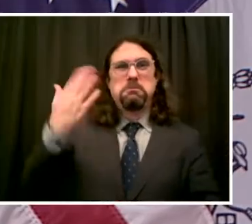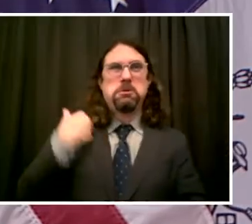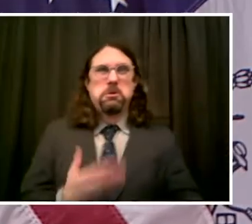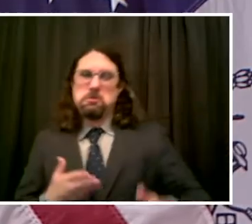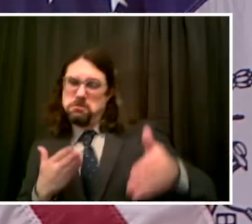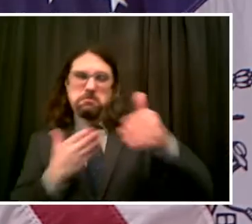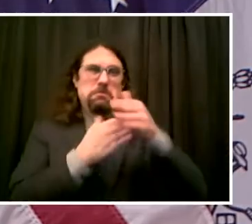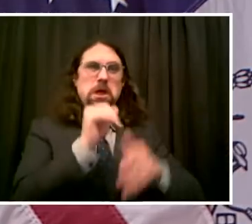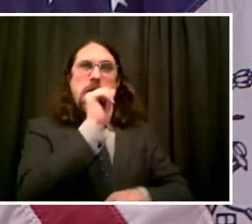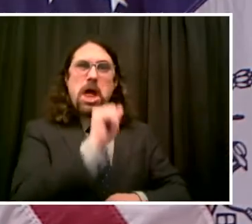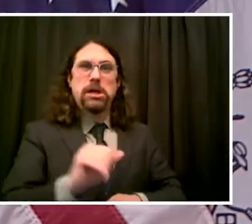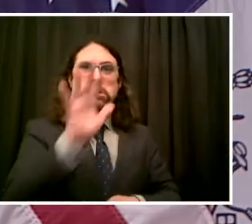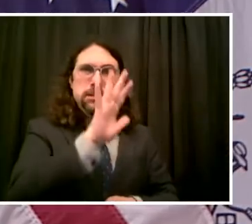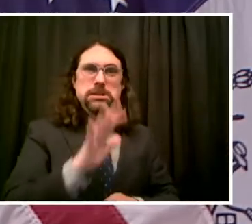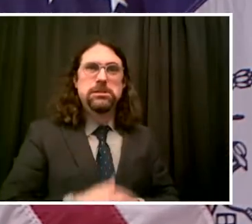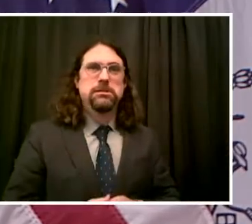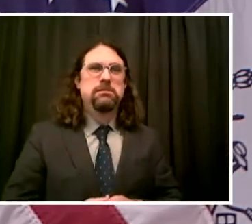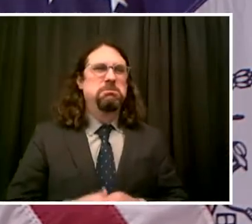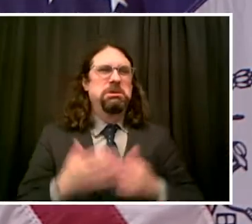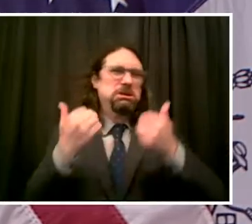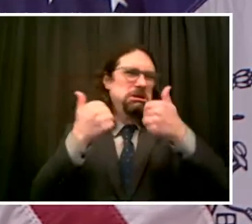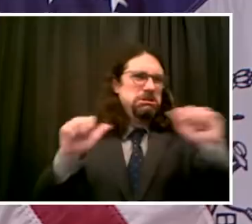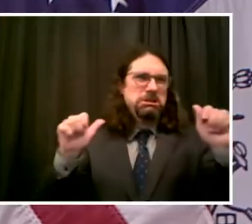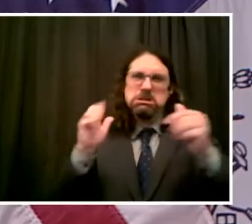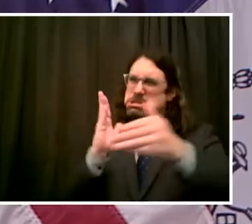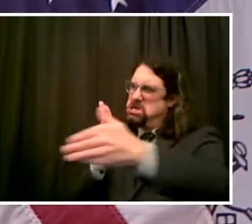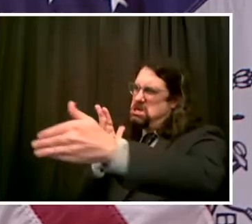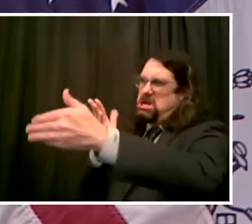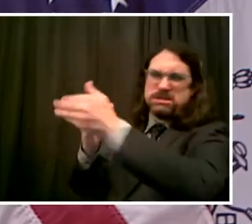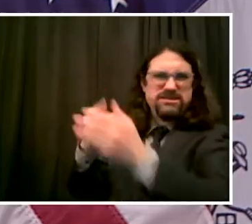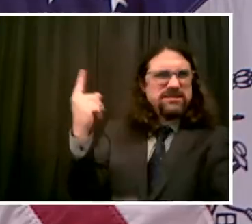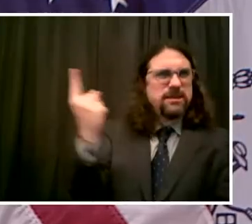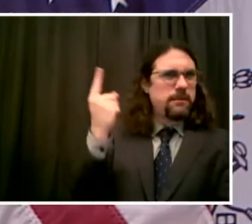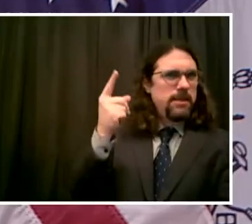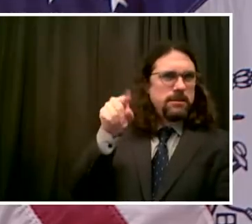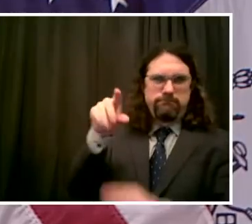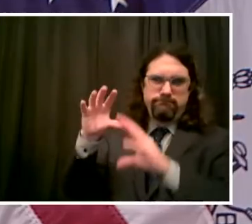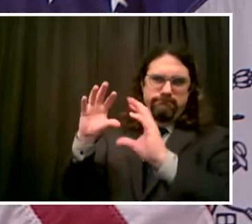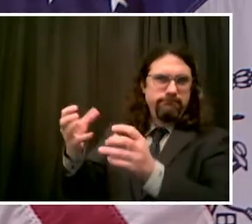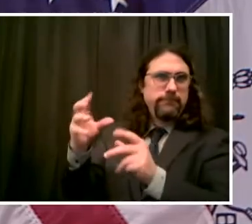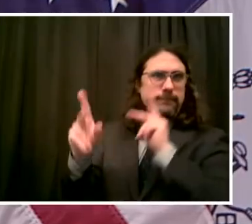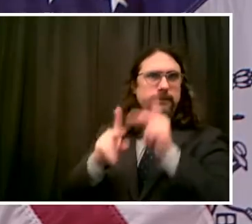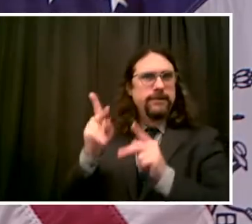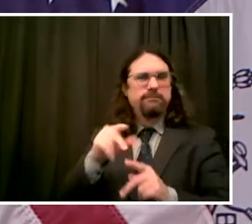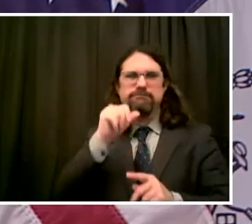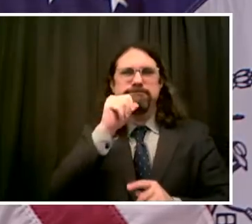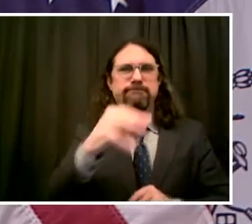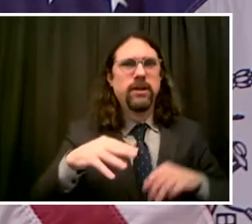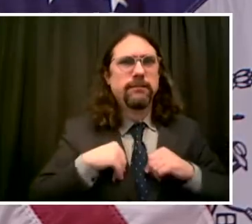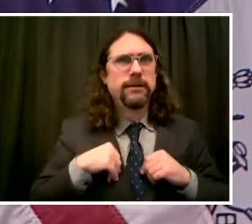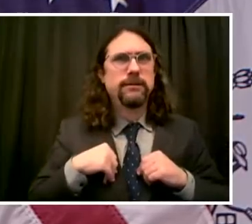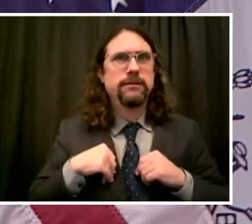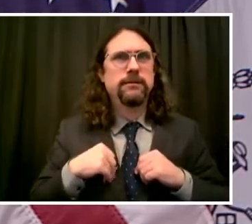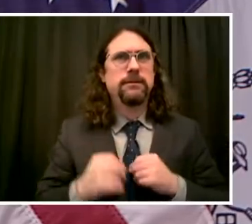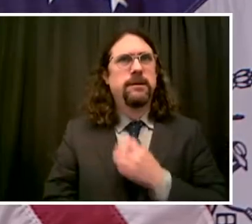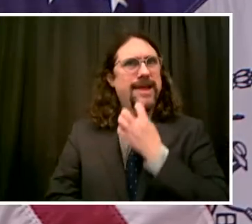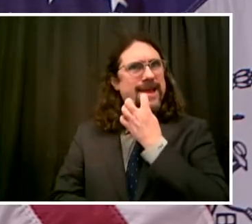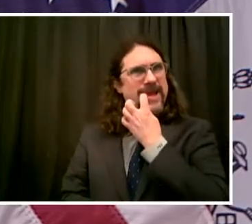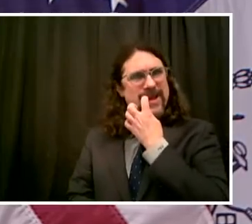EOWK NONE OF THESE ACTS OF BIAS OR DISCRIMINATION